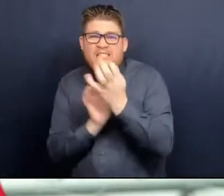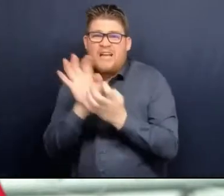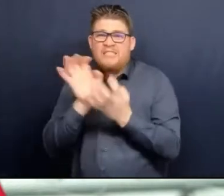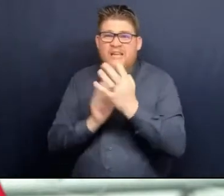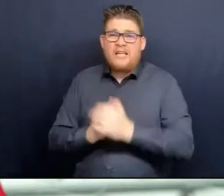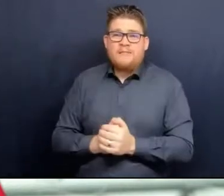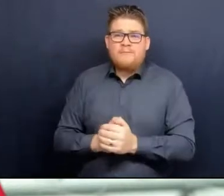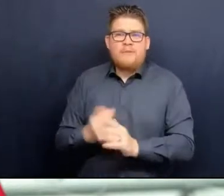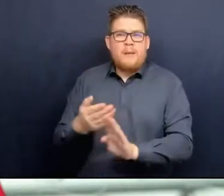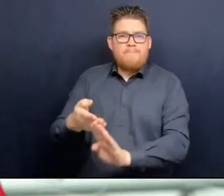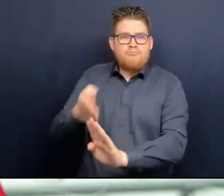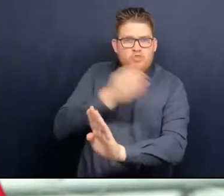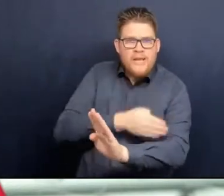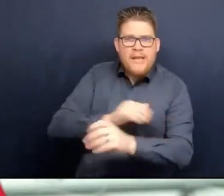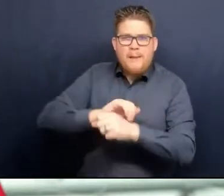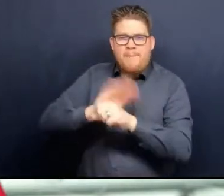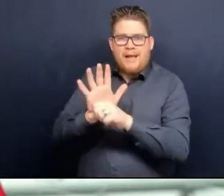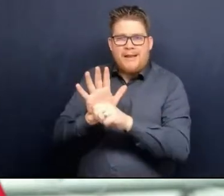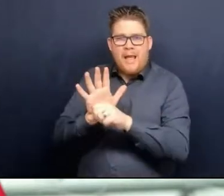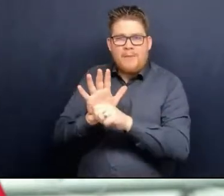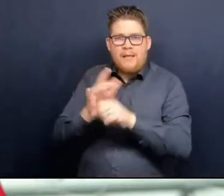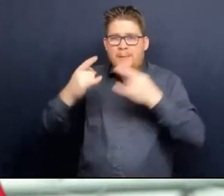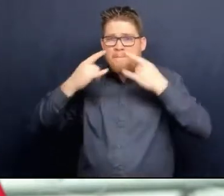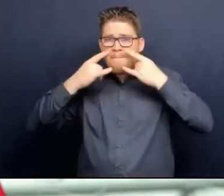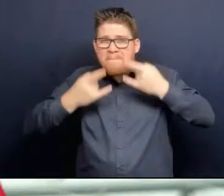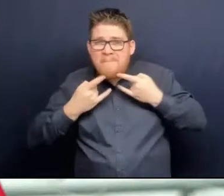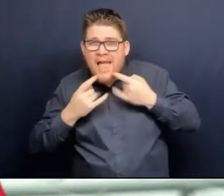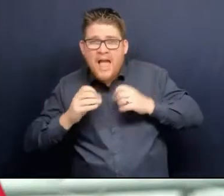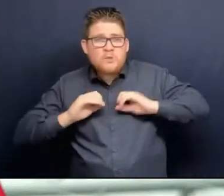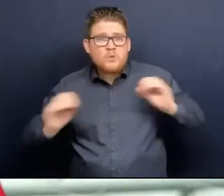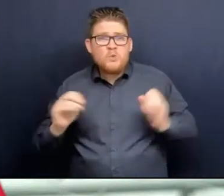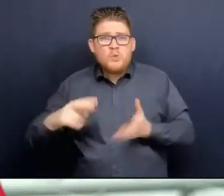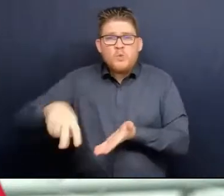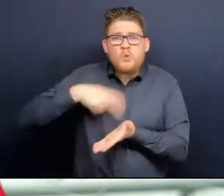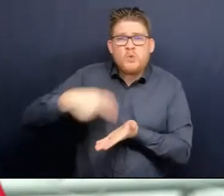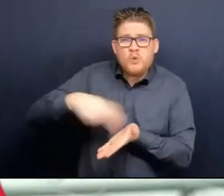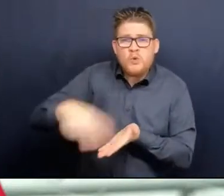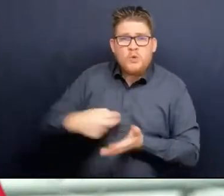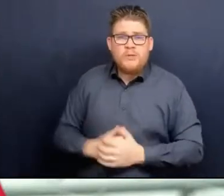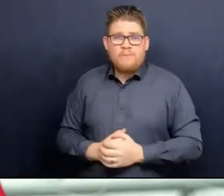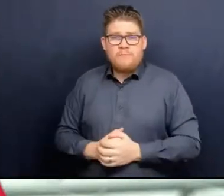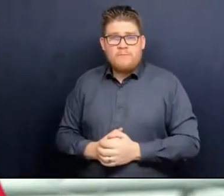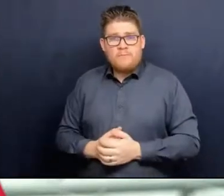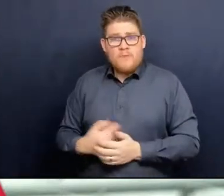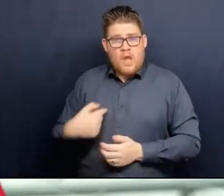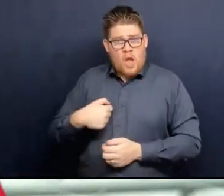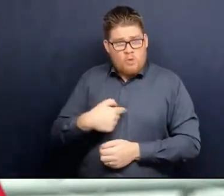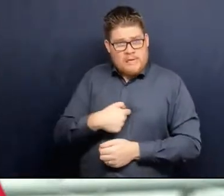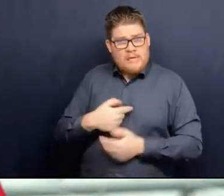and I'm just wondering, Is there any more? Um Are there any more fines being given out or bylaw